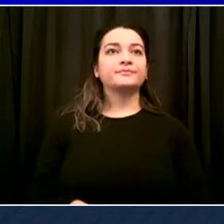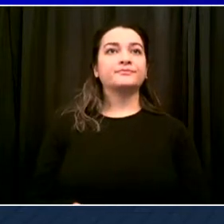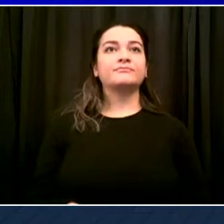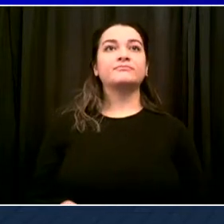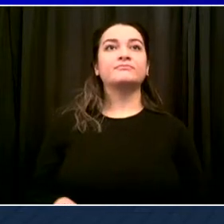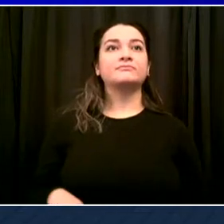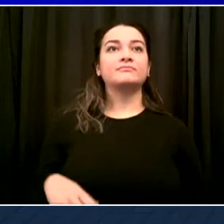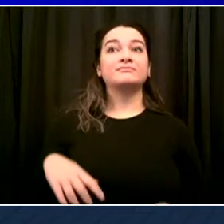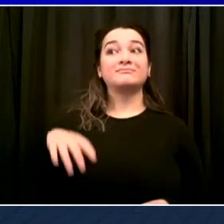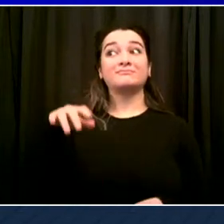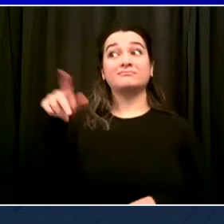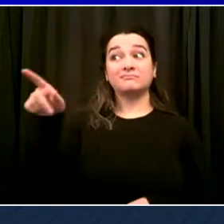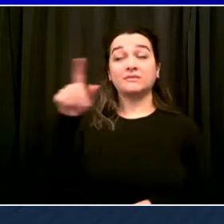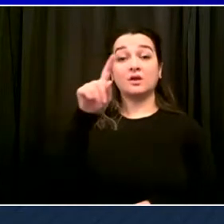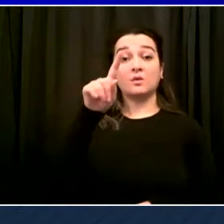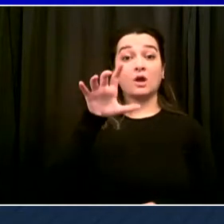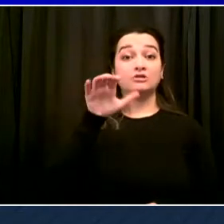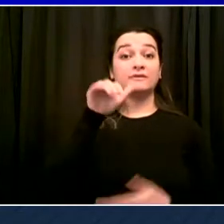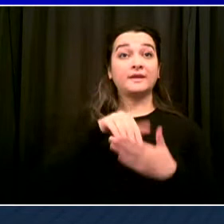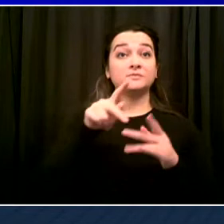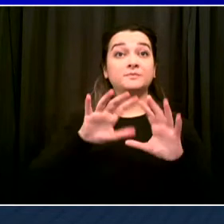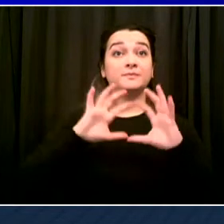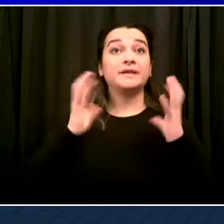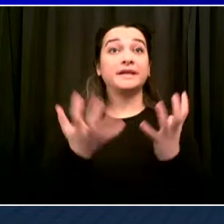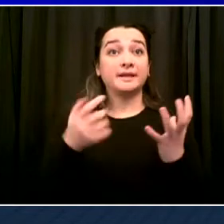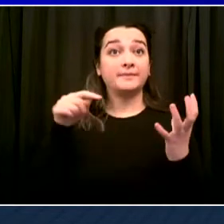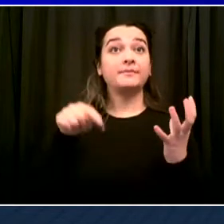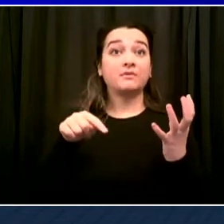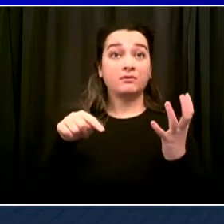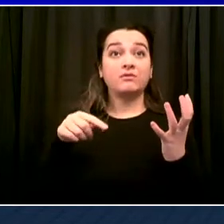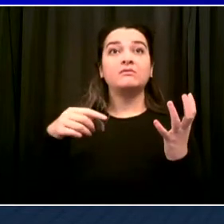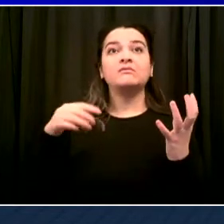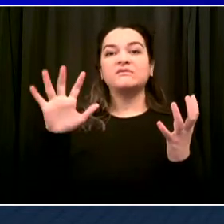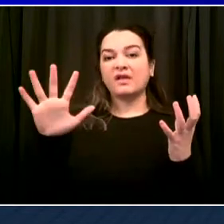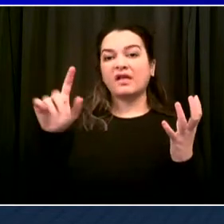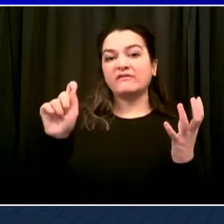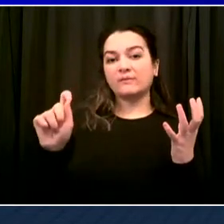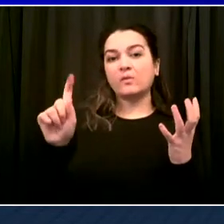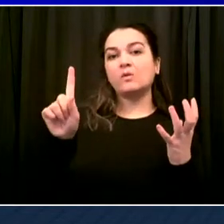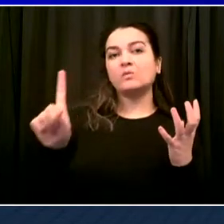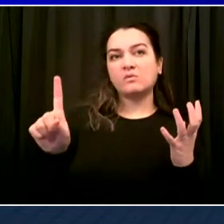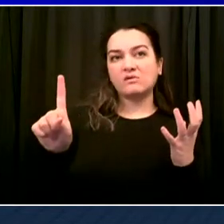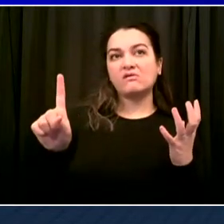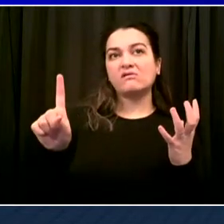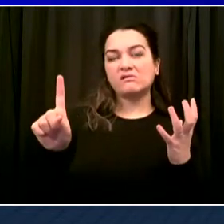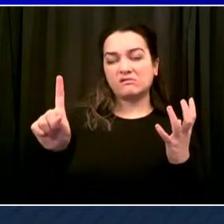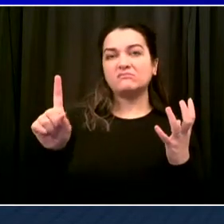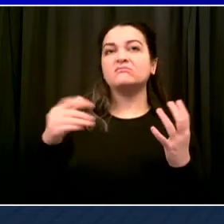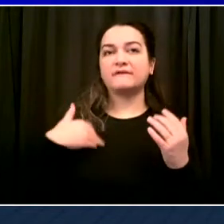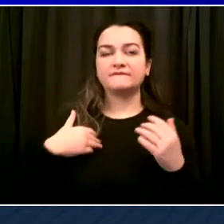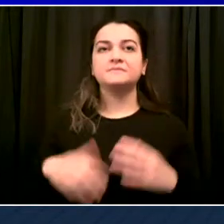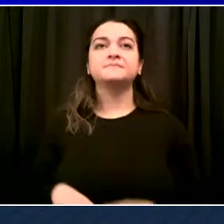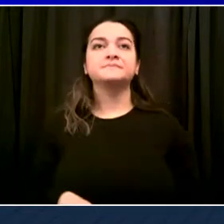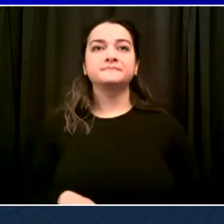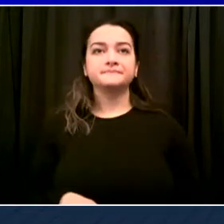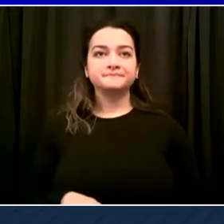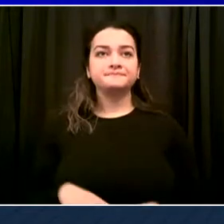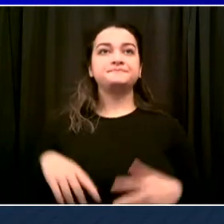PATIENTS, AND HOSPITALIZATION,